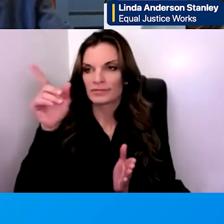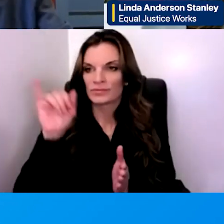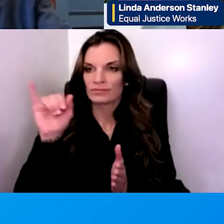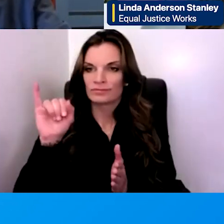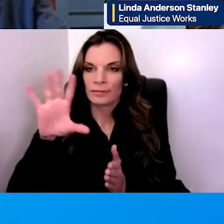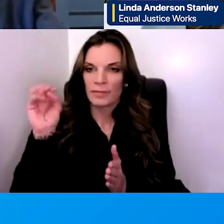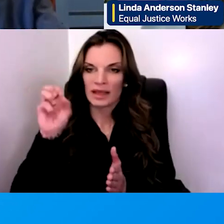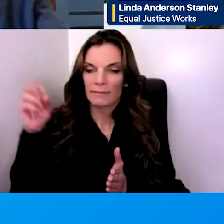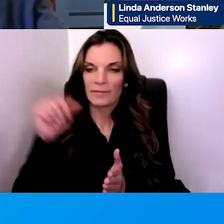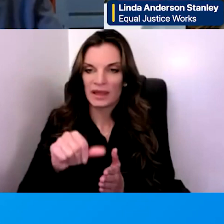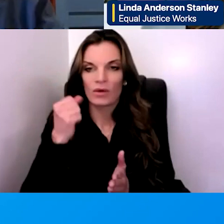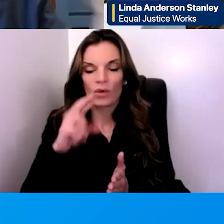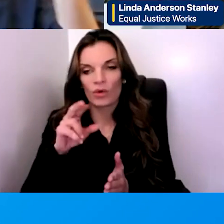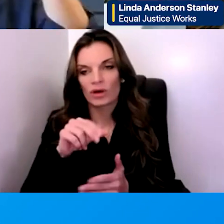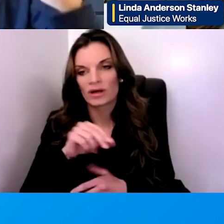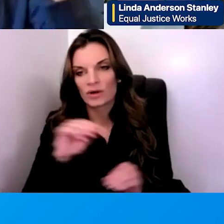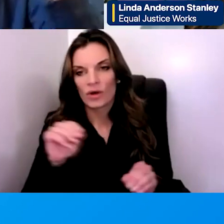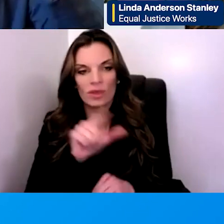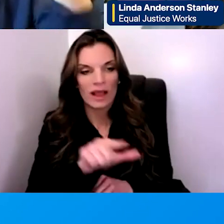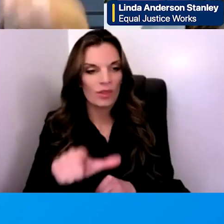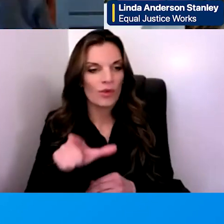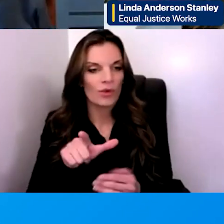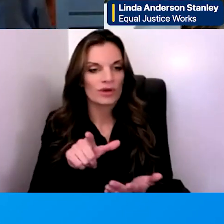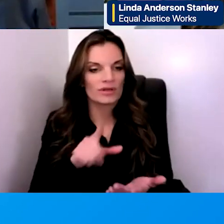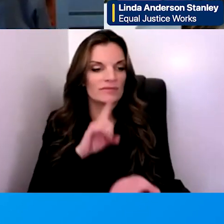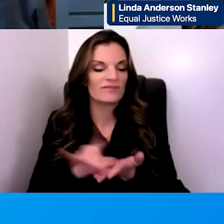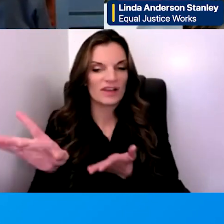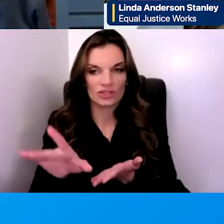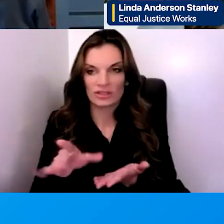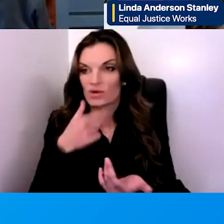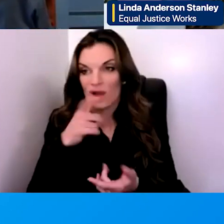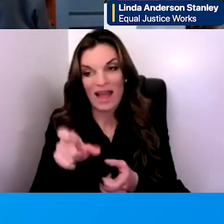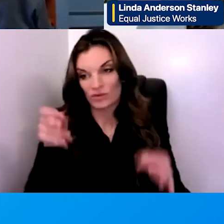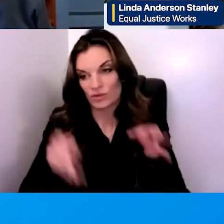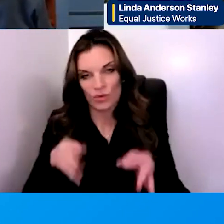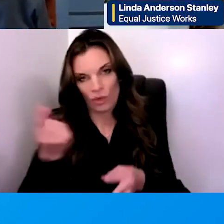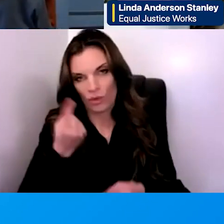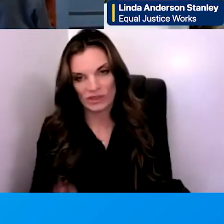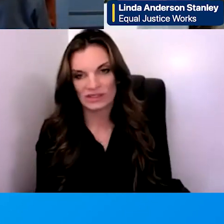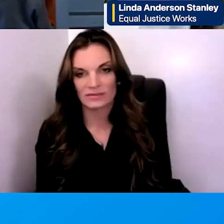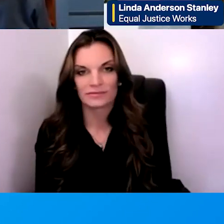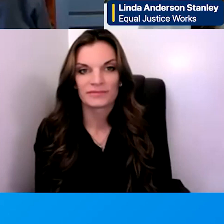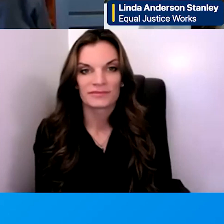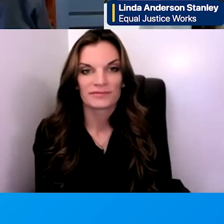company to pay out for stopping eviction without ever having to